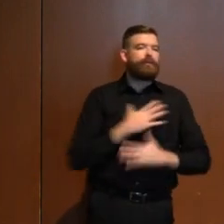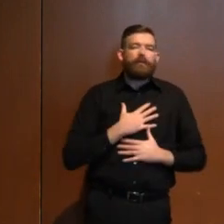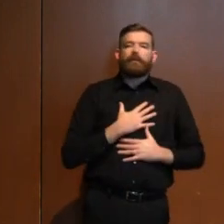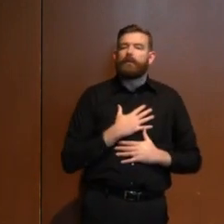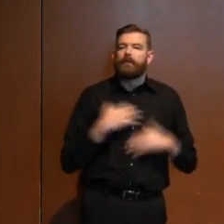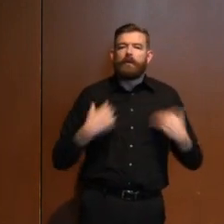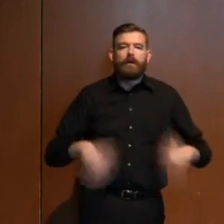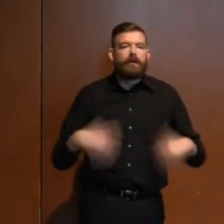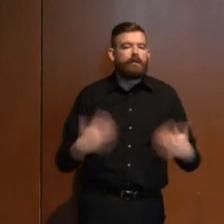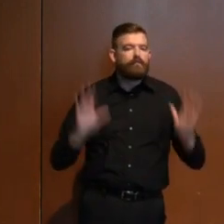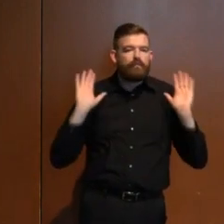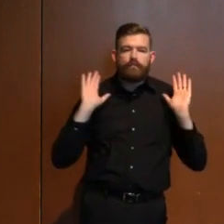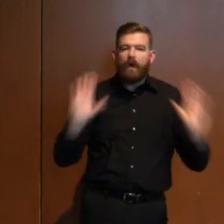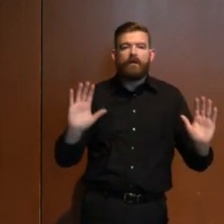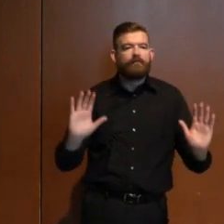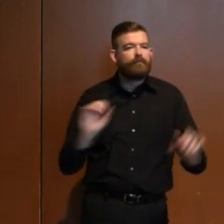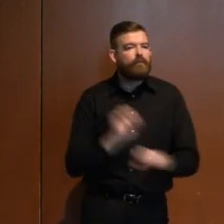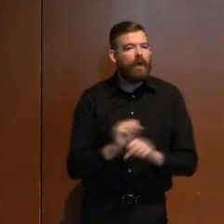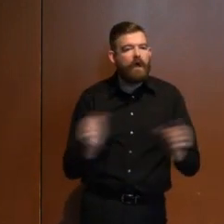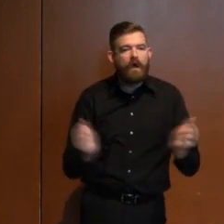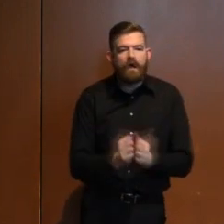ASSESSMENT IN ORDER TO BE READY